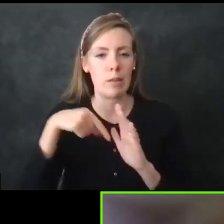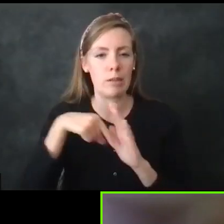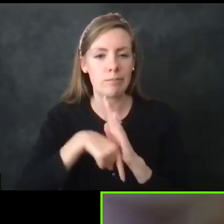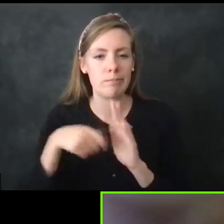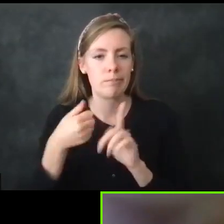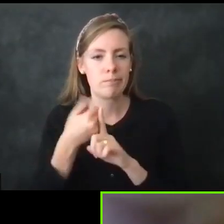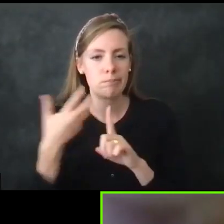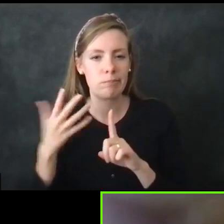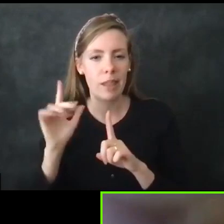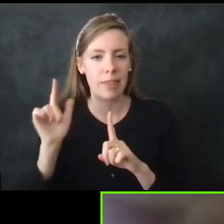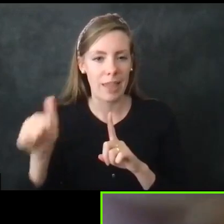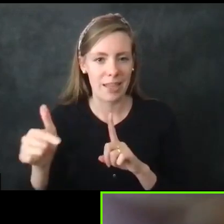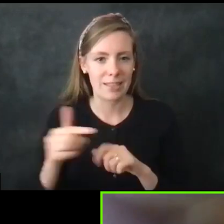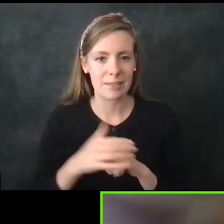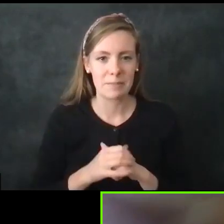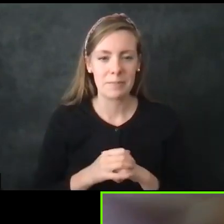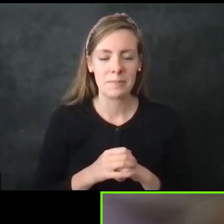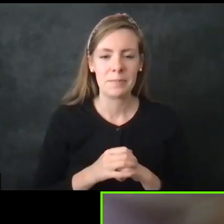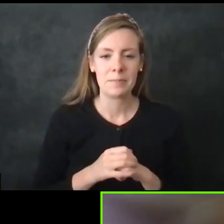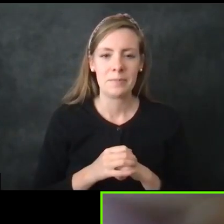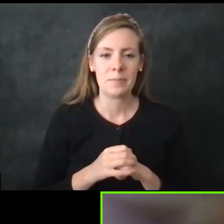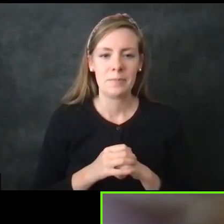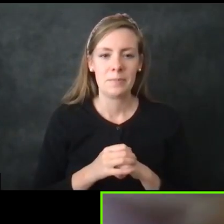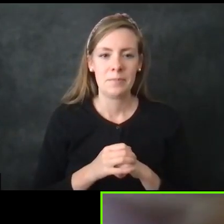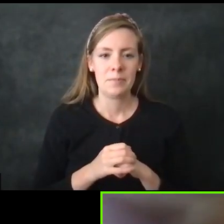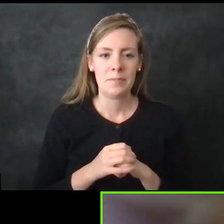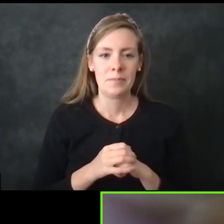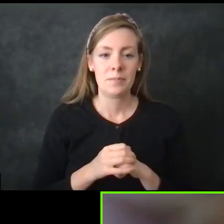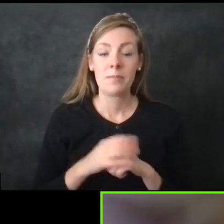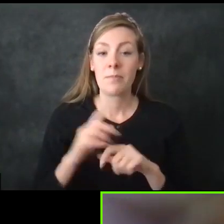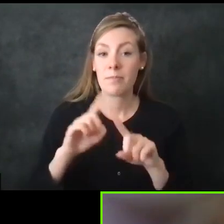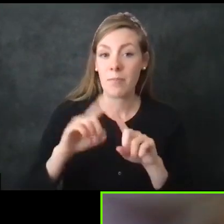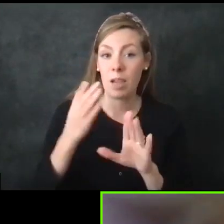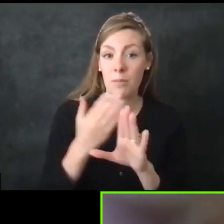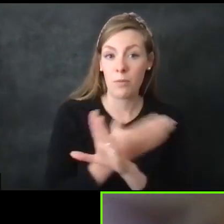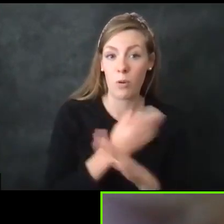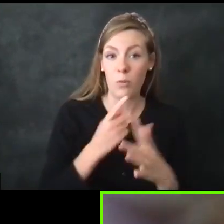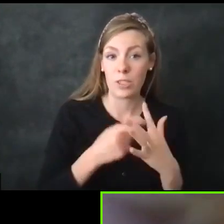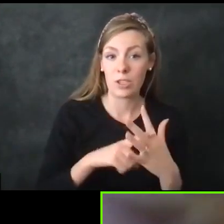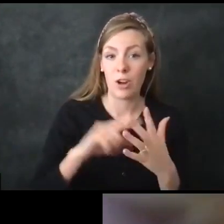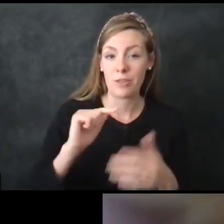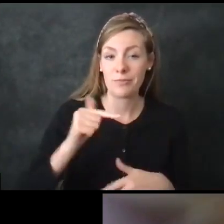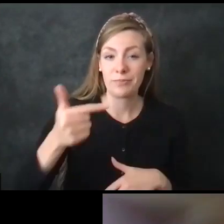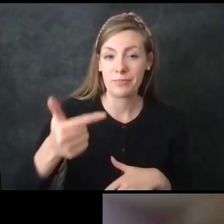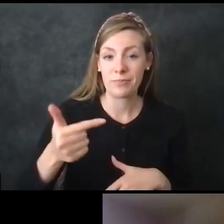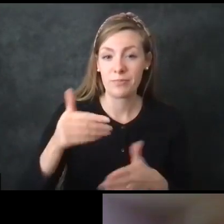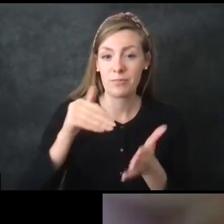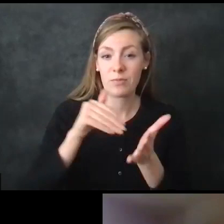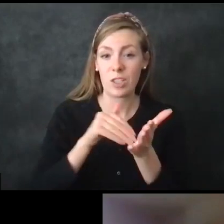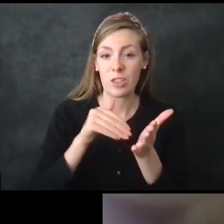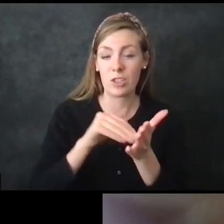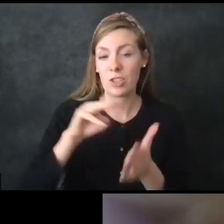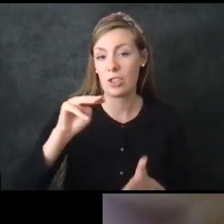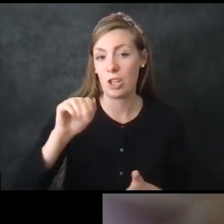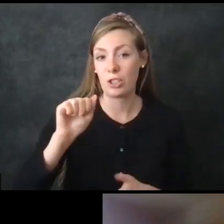well as provide updates on the latest health quarters. But first, I like to turn it over to our Snowman County Health officer, Doctor